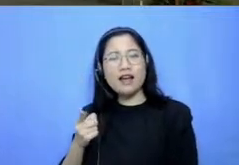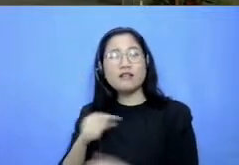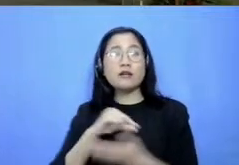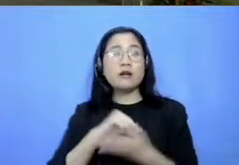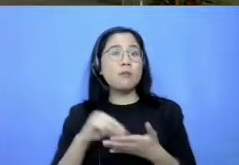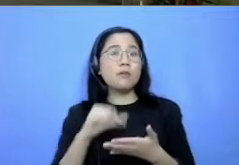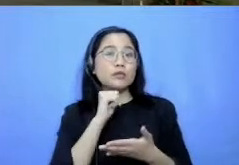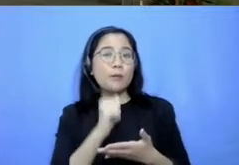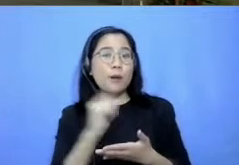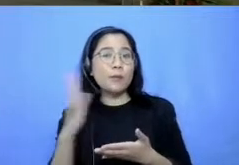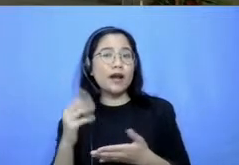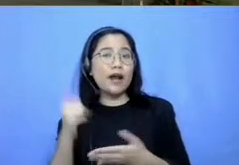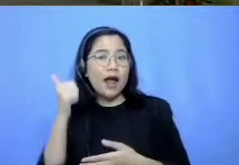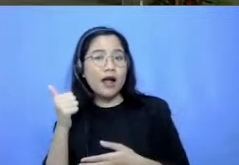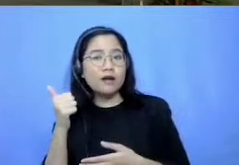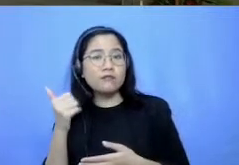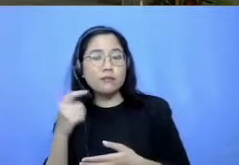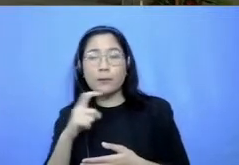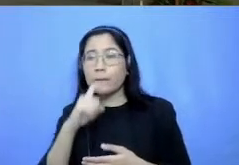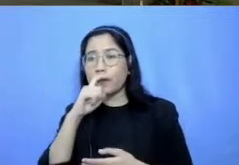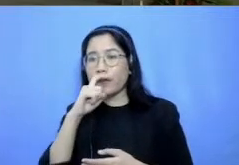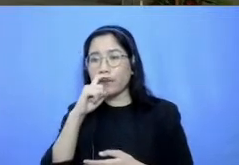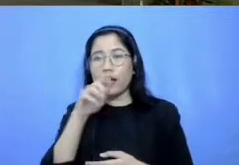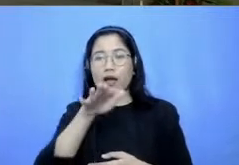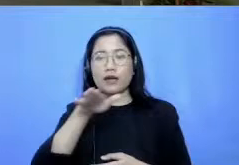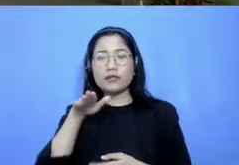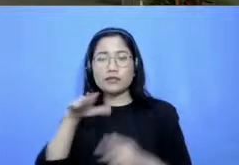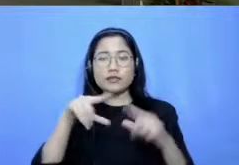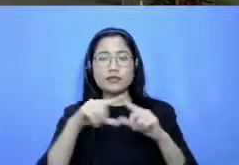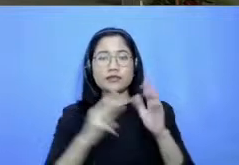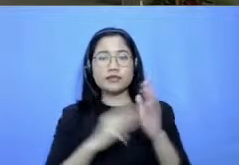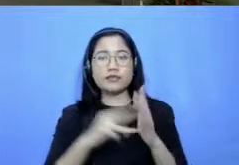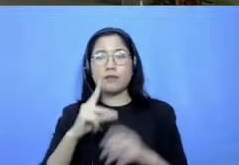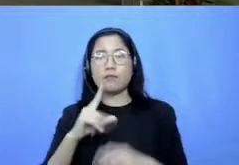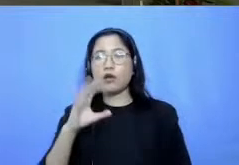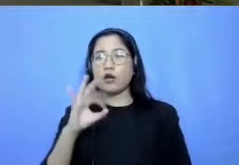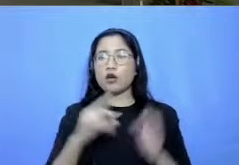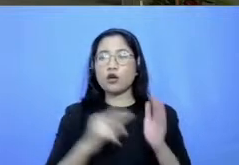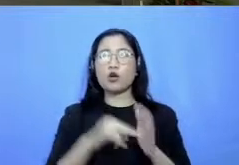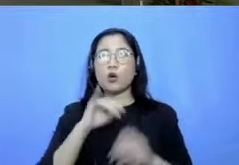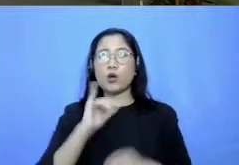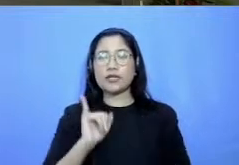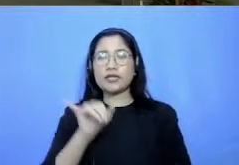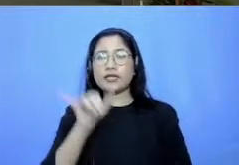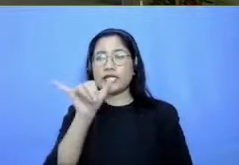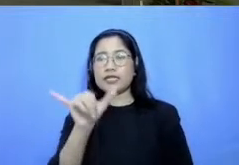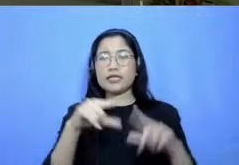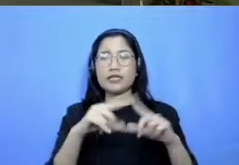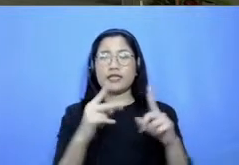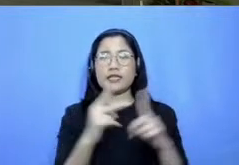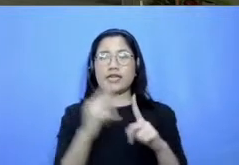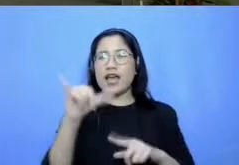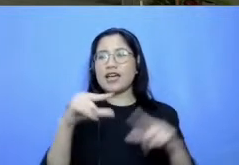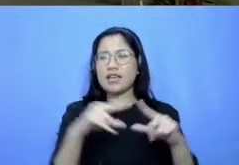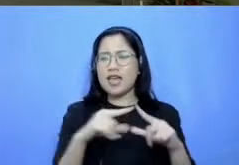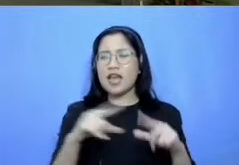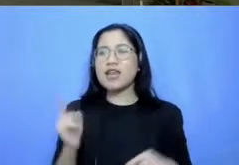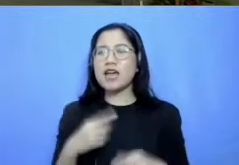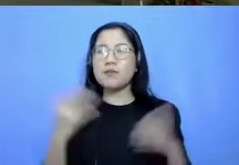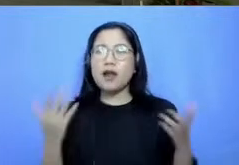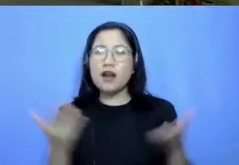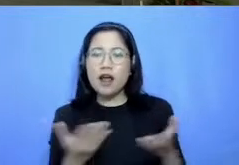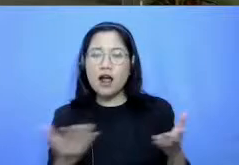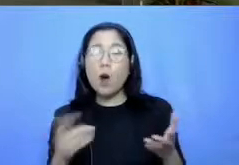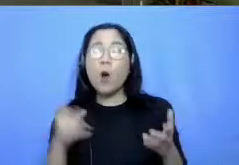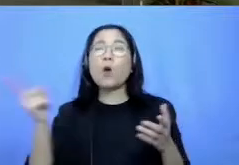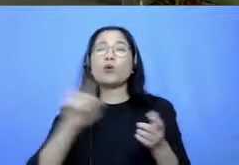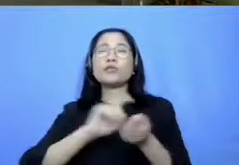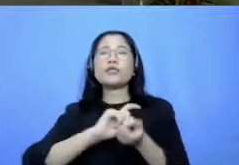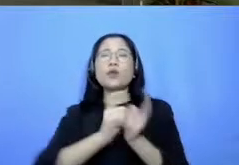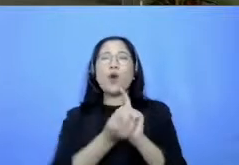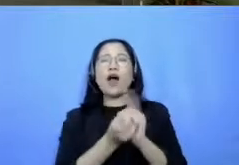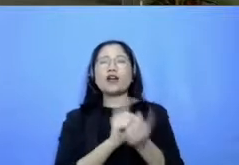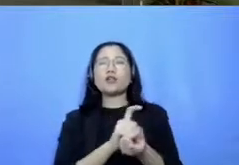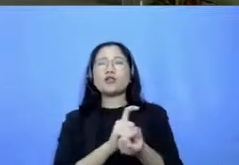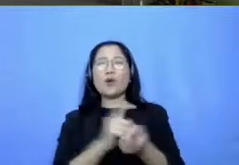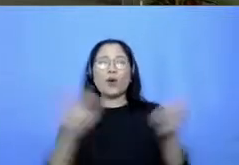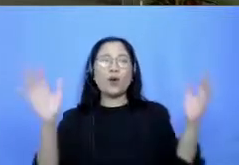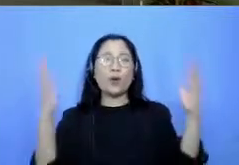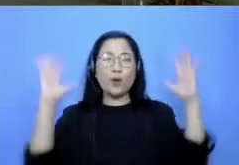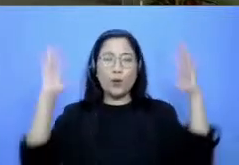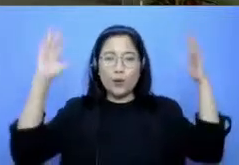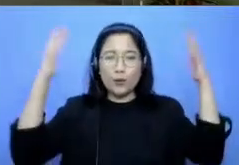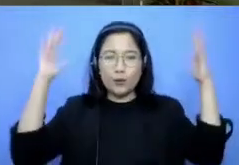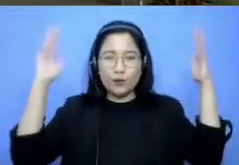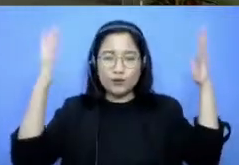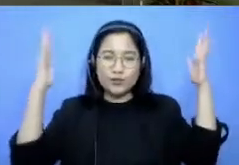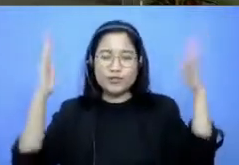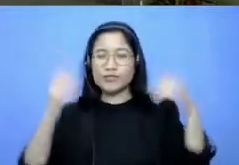Hi Mr. Zamroni Yahya Hi SDN Pulungan from Sidoarjo compretulation sir okay, only one